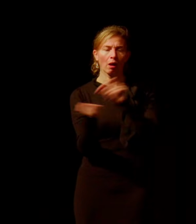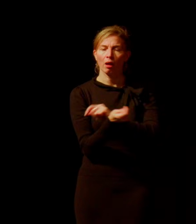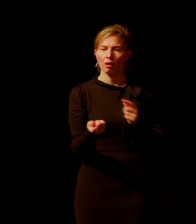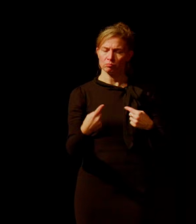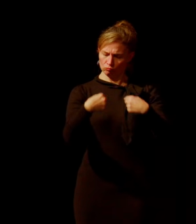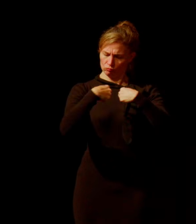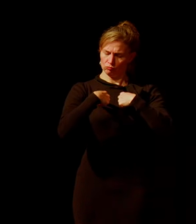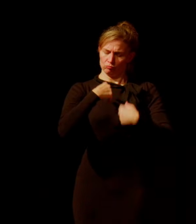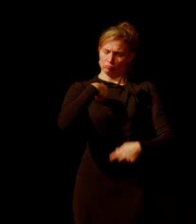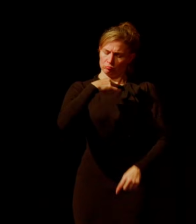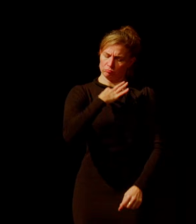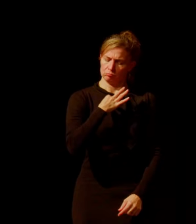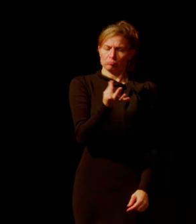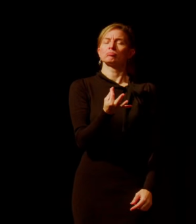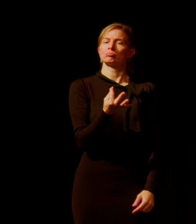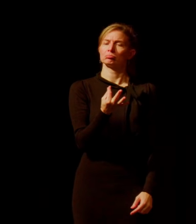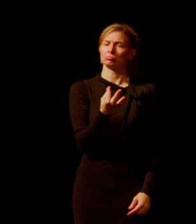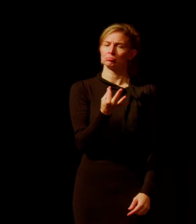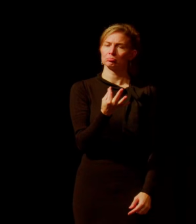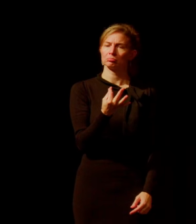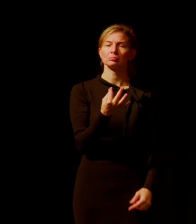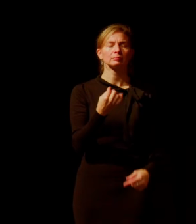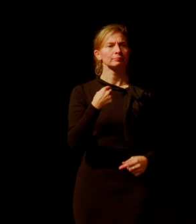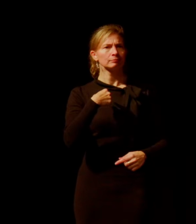What if we get to choose when we are ready?